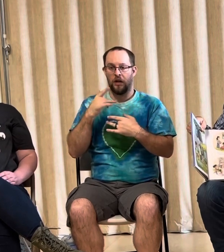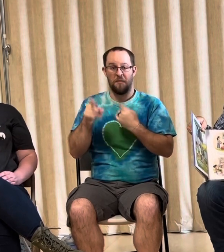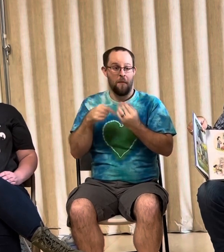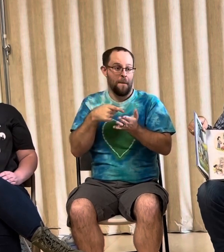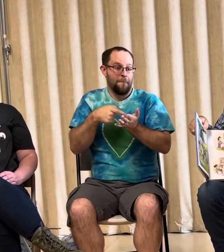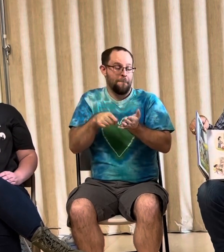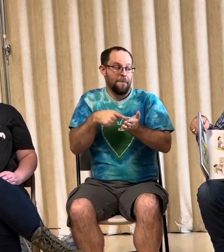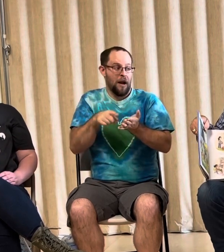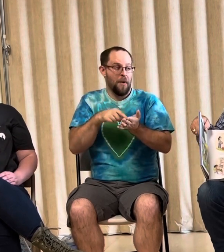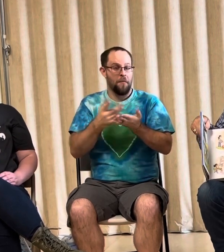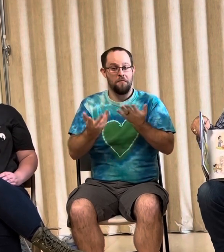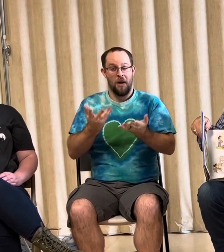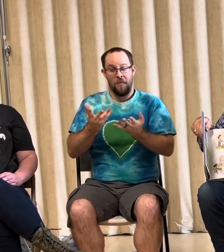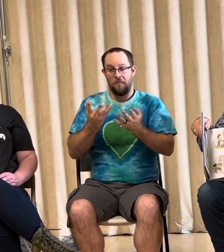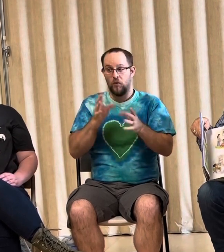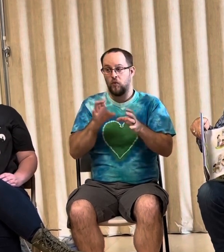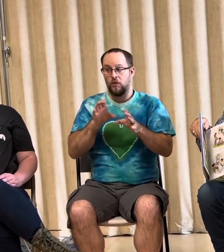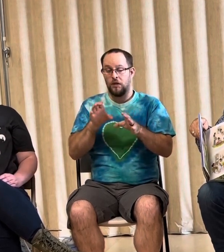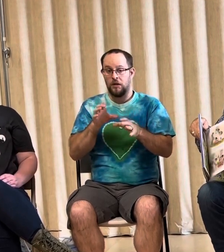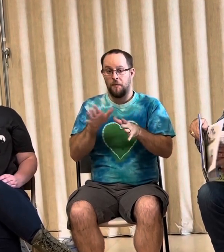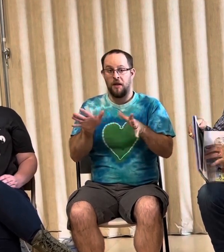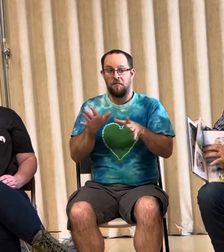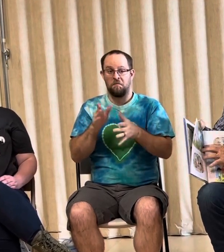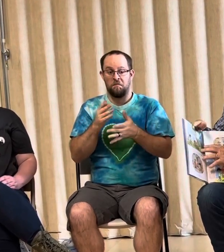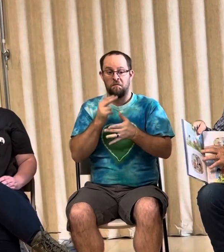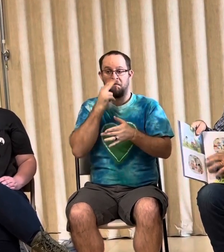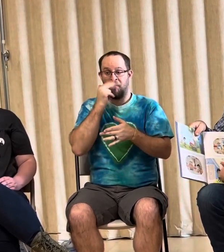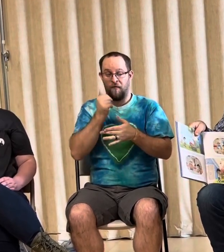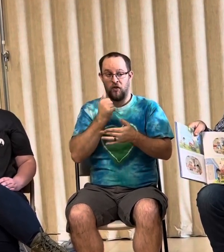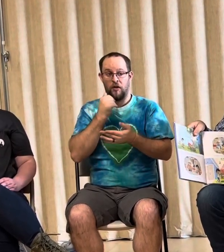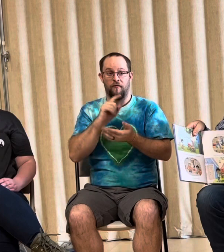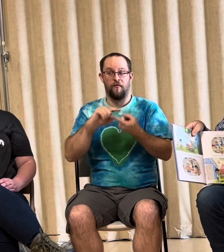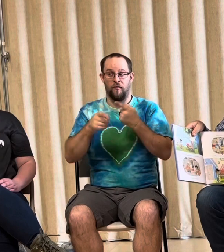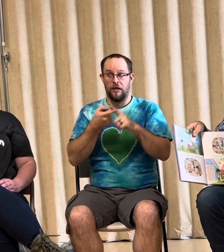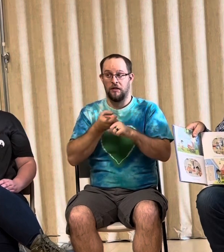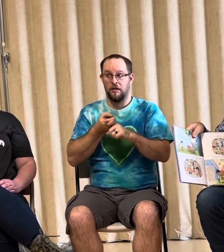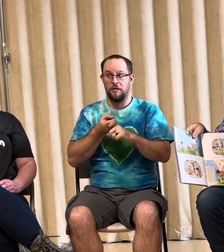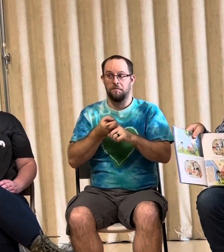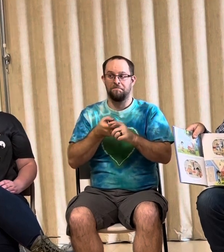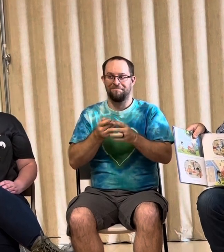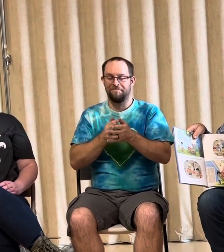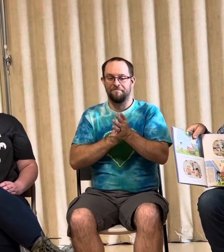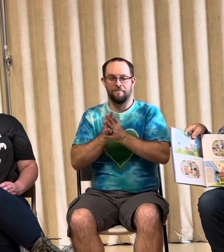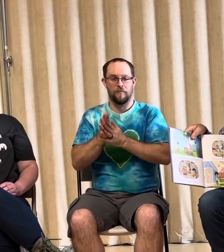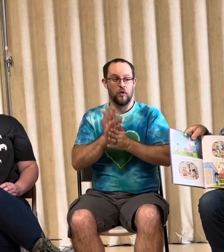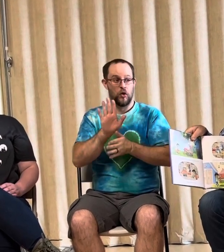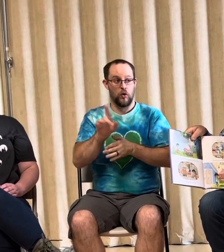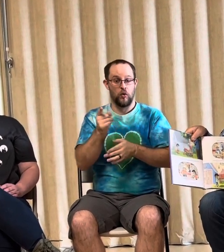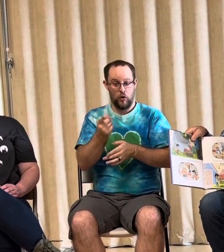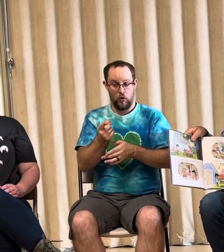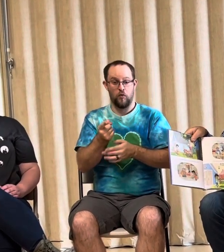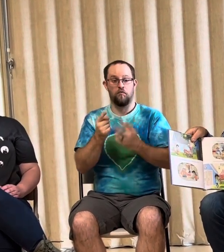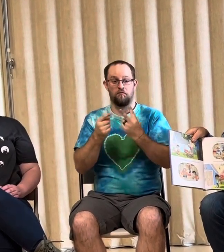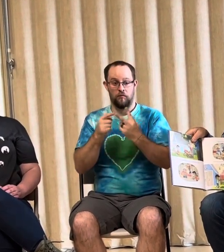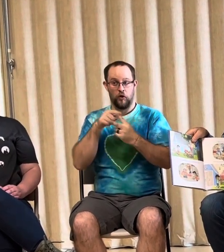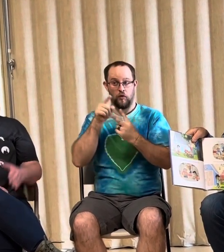But you may be able to do something for your friends. So you and grandpa will work